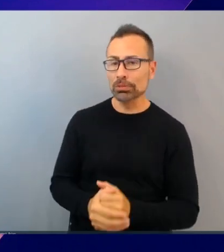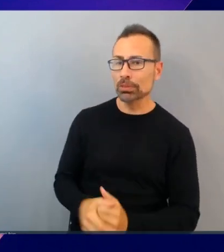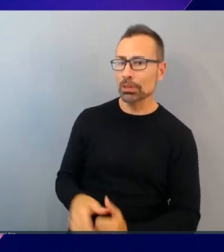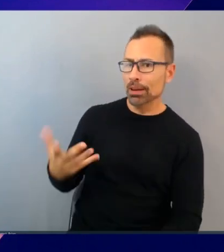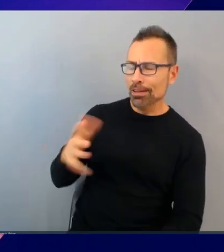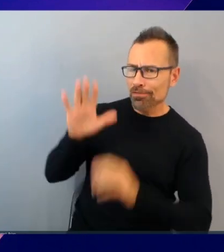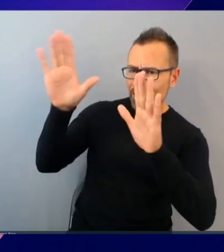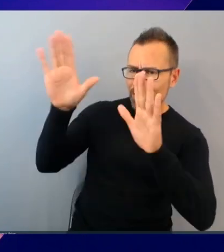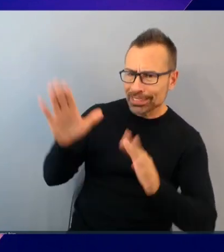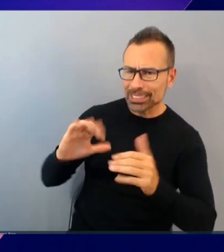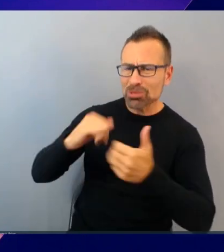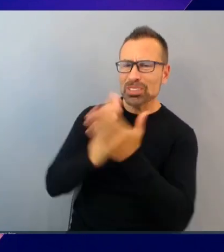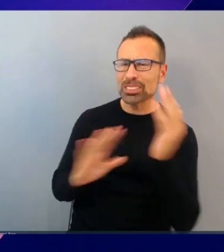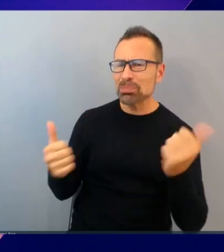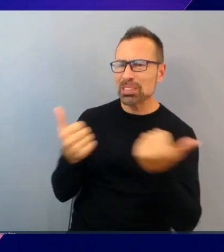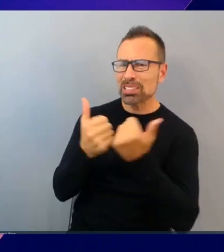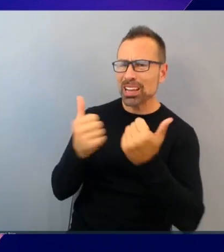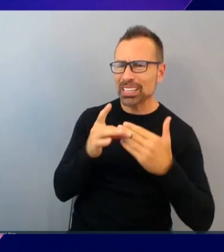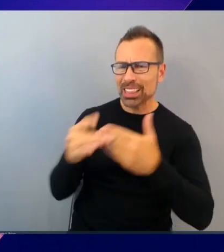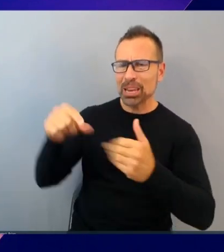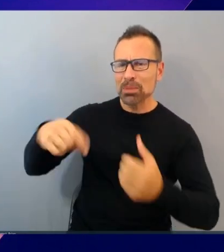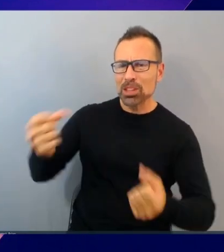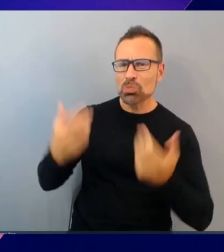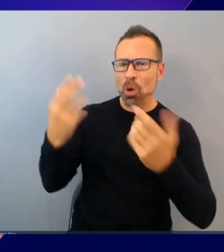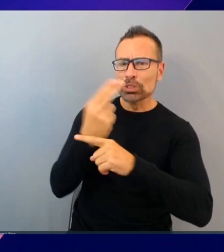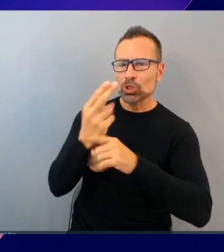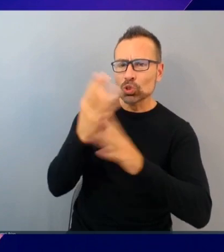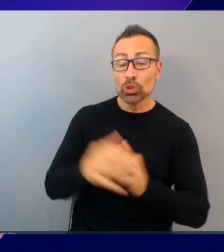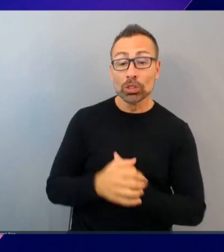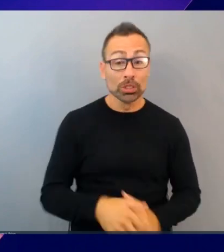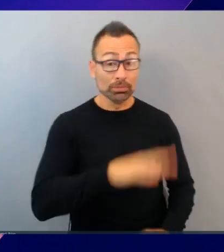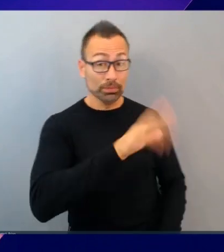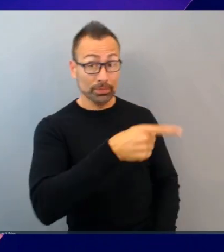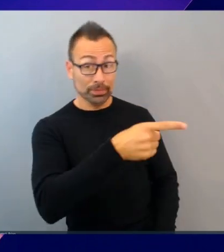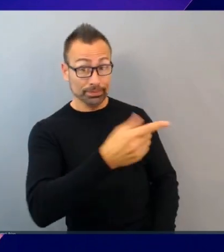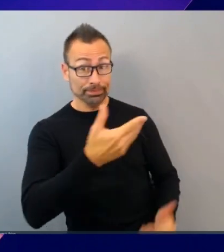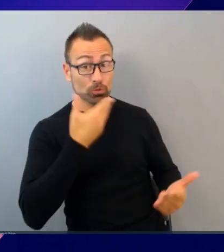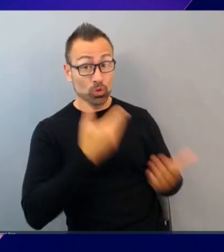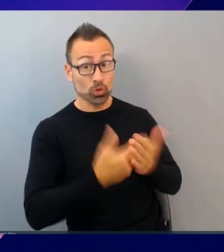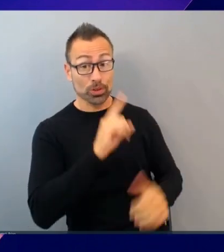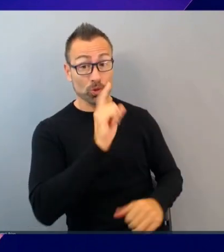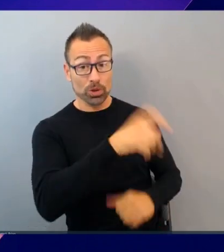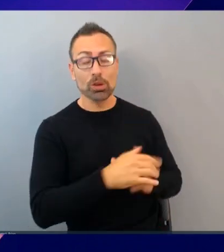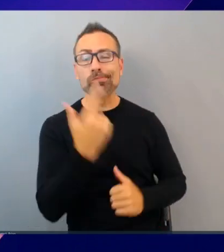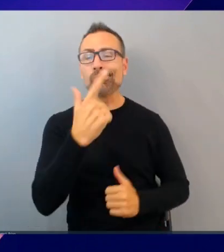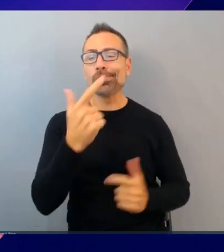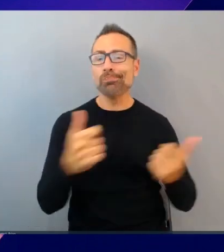that you were talking about? Yeah, that's great question. I'm so glad you asked. One of the biggest challenges that our customers have, particularly our enterprise customers,